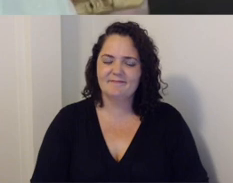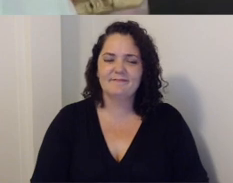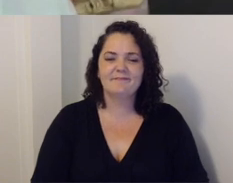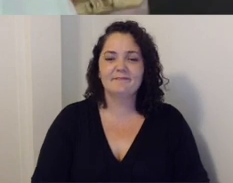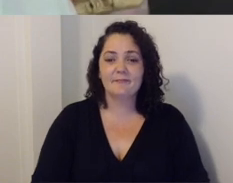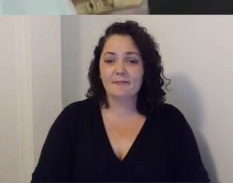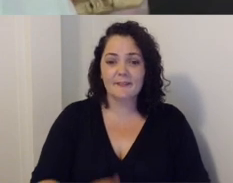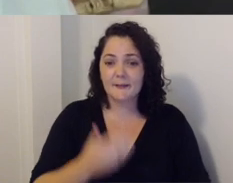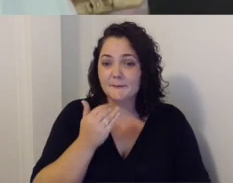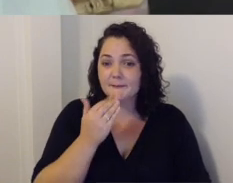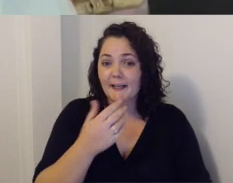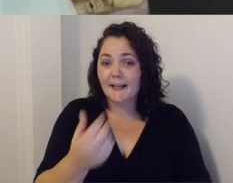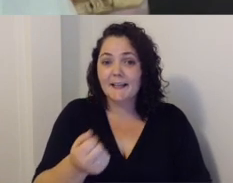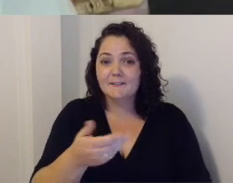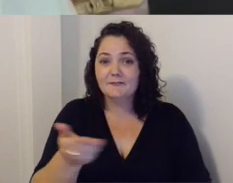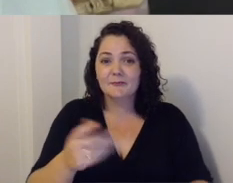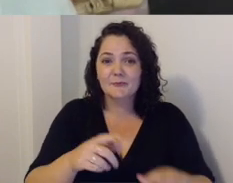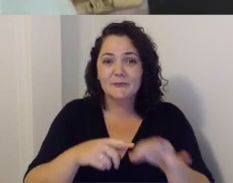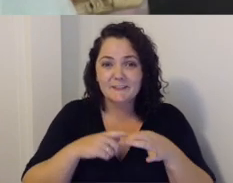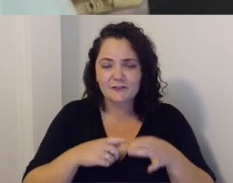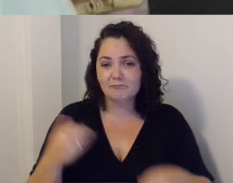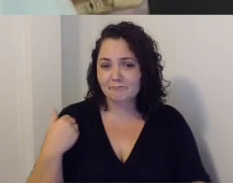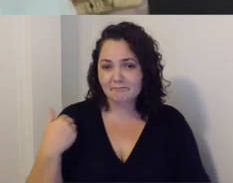If any more questions come in, just uh pop them through to me or just holler at me